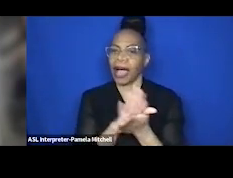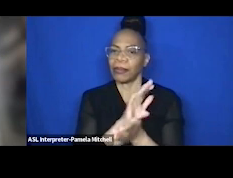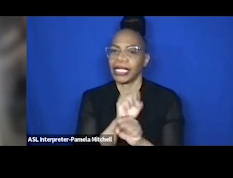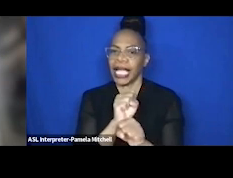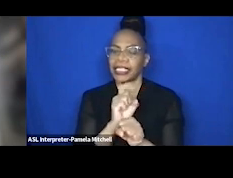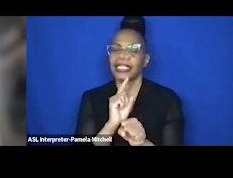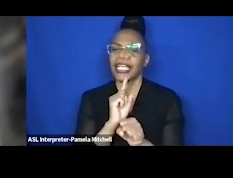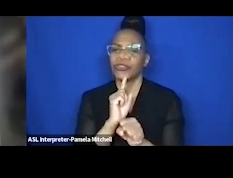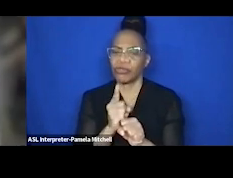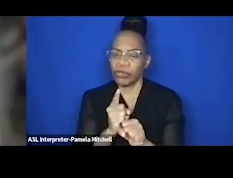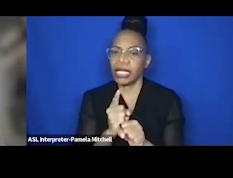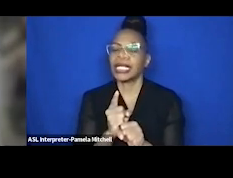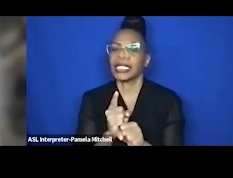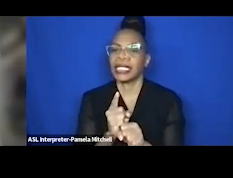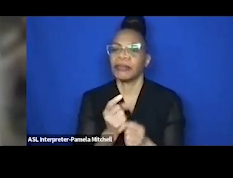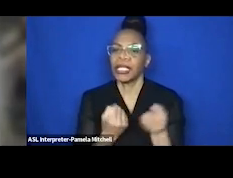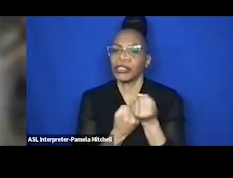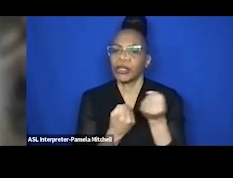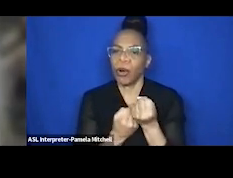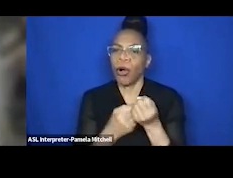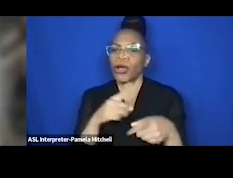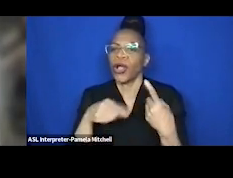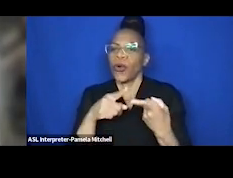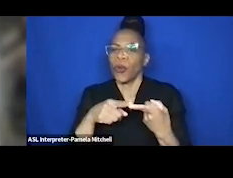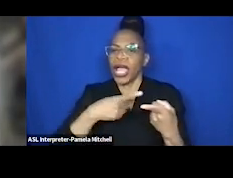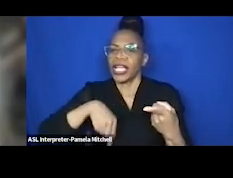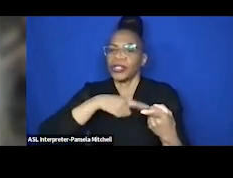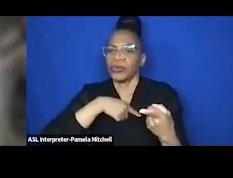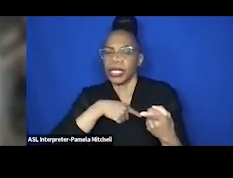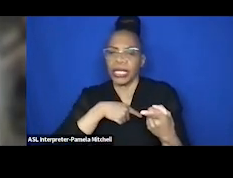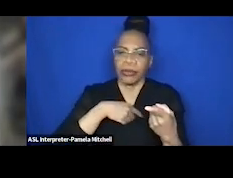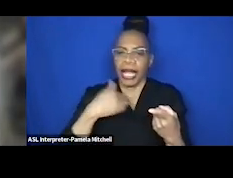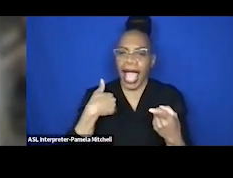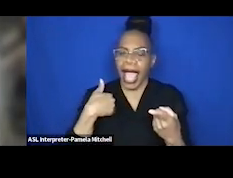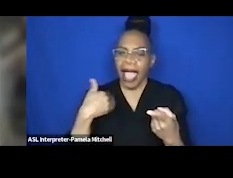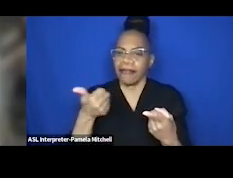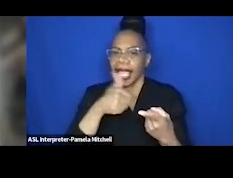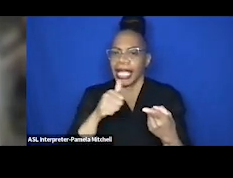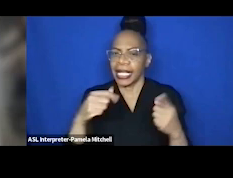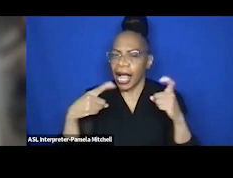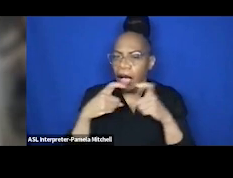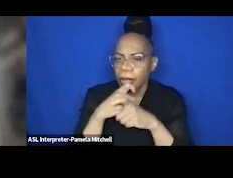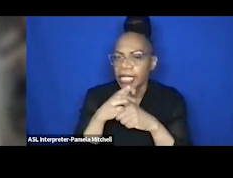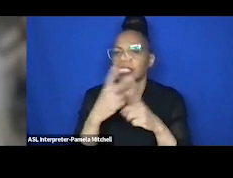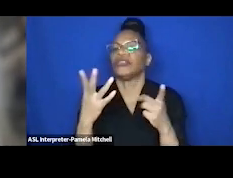whenever we ran into any bumps on the road. In addition to our program